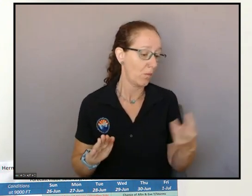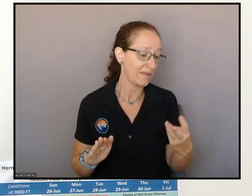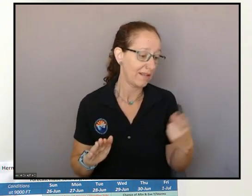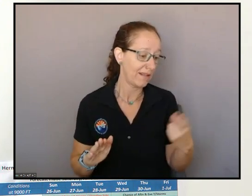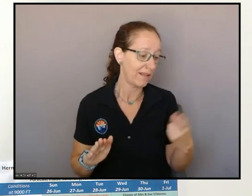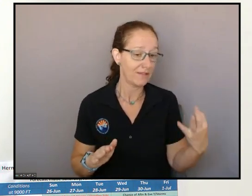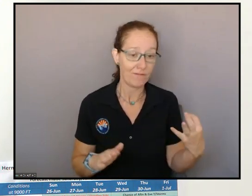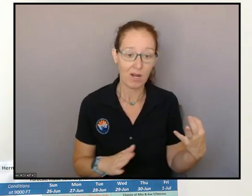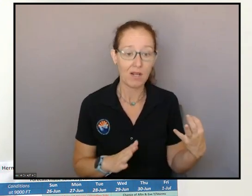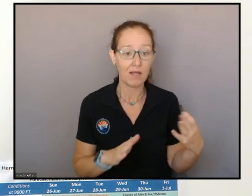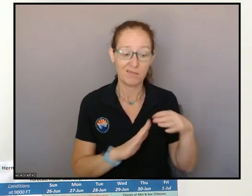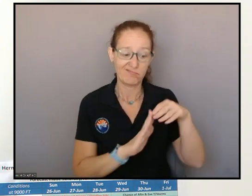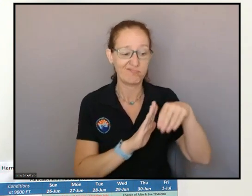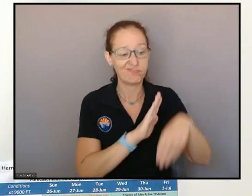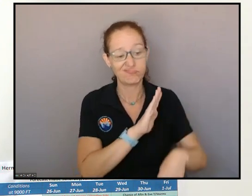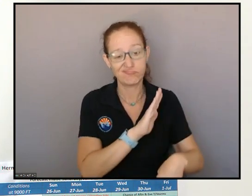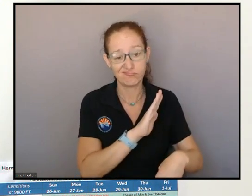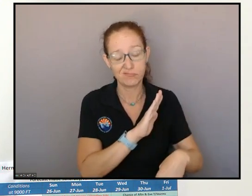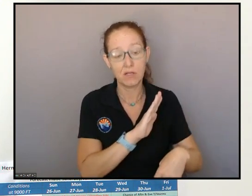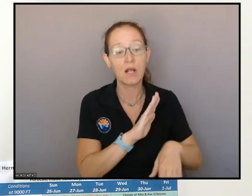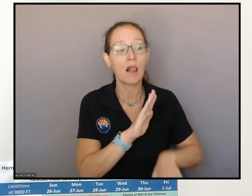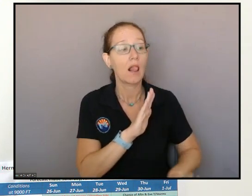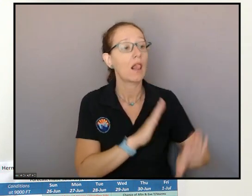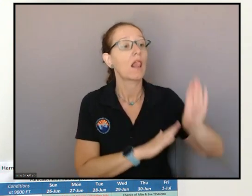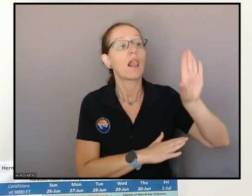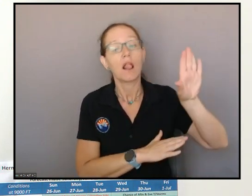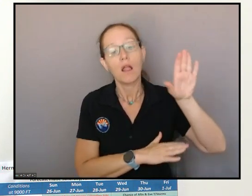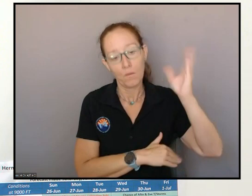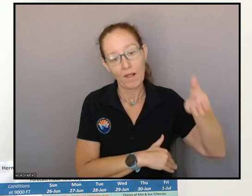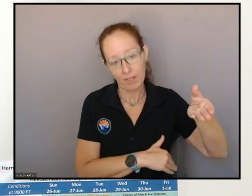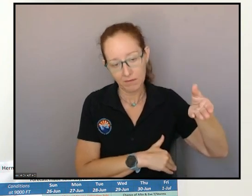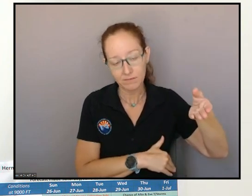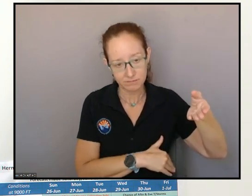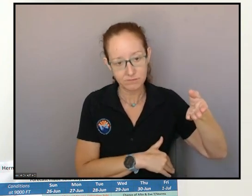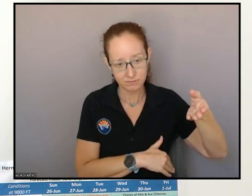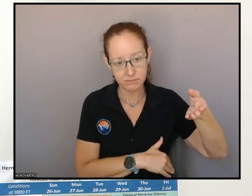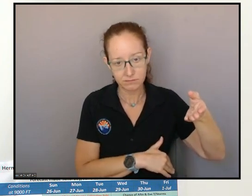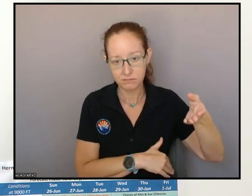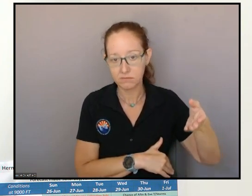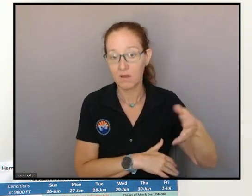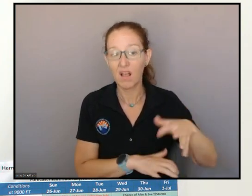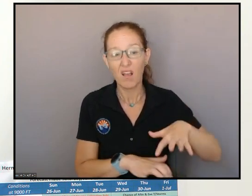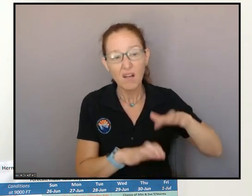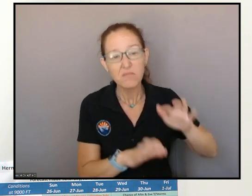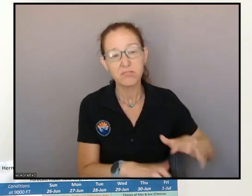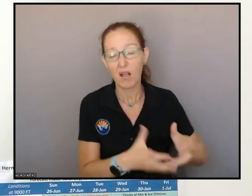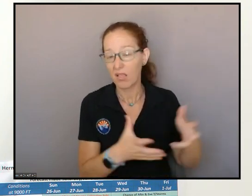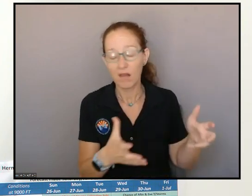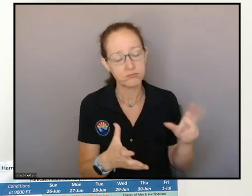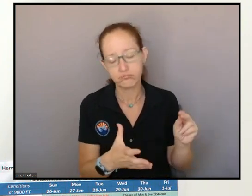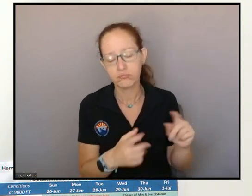those chances ramp back up. We're not looking at really significant amount of rain. But those chances will exist at least